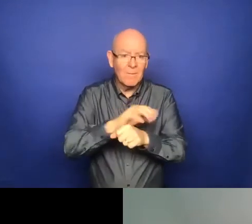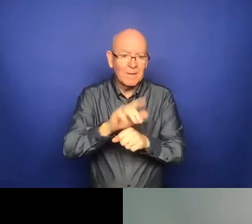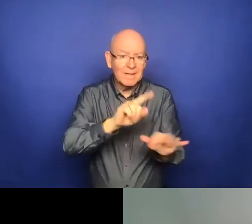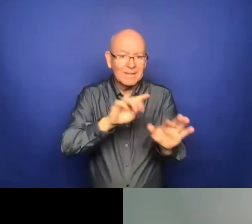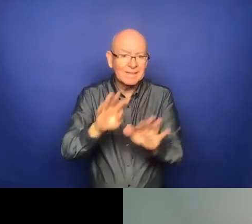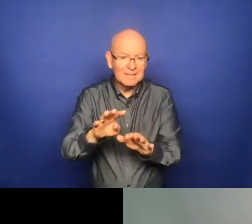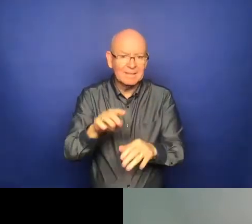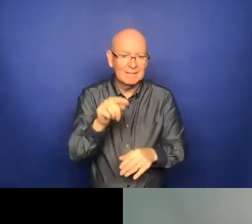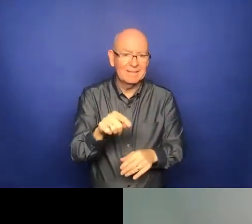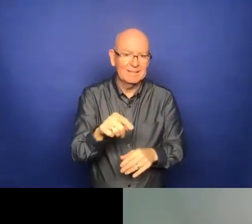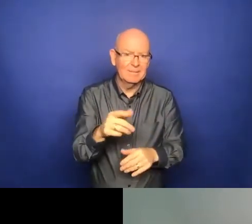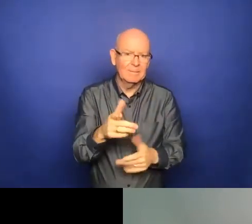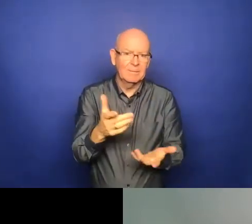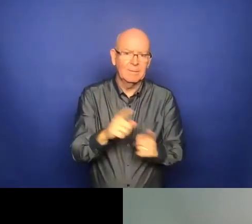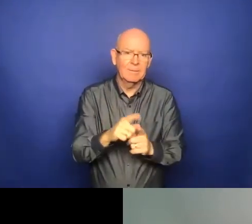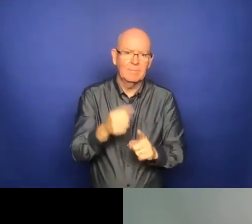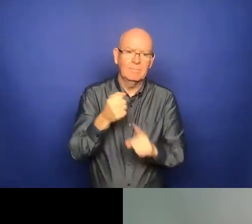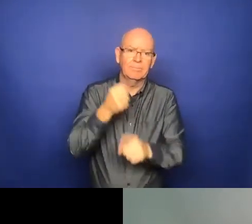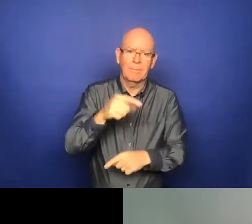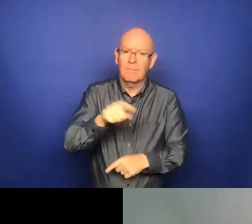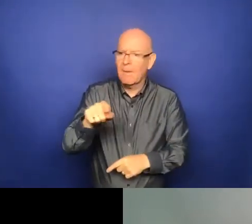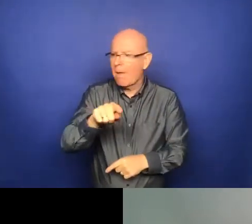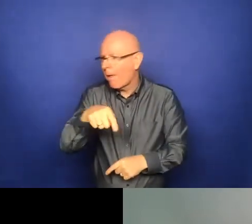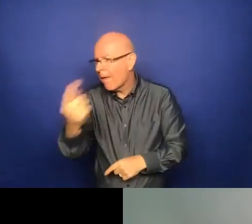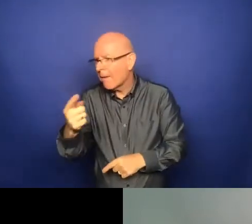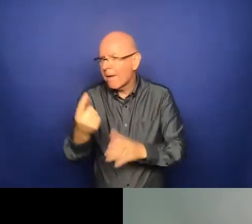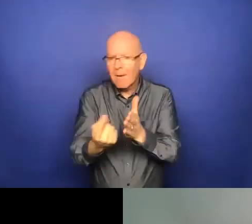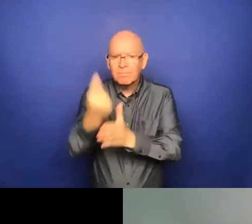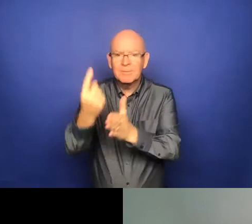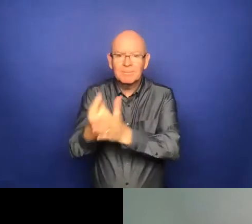address any disparities in how we respond to